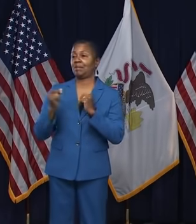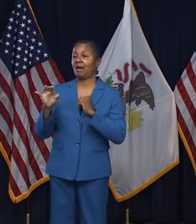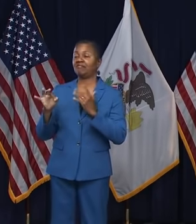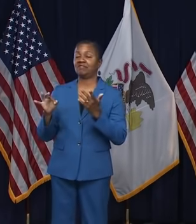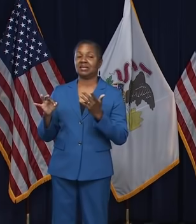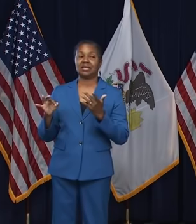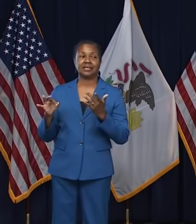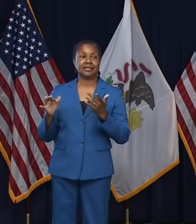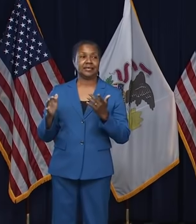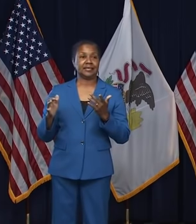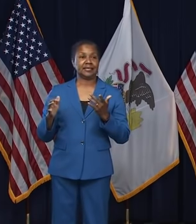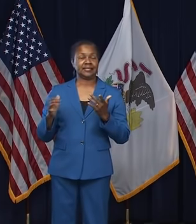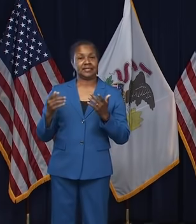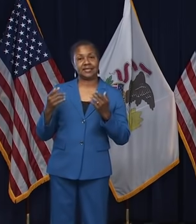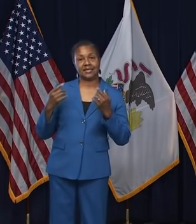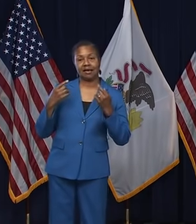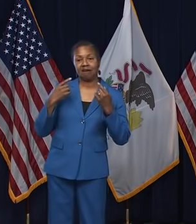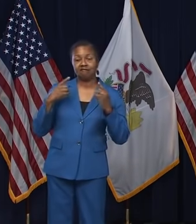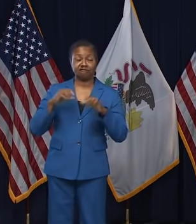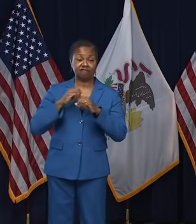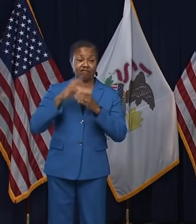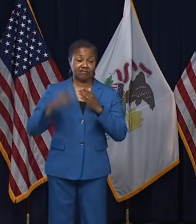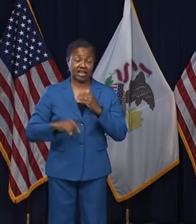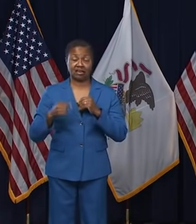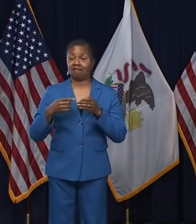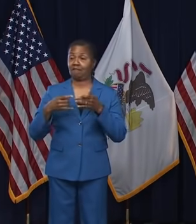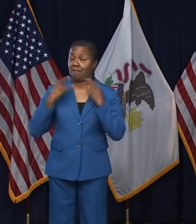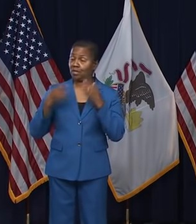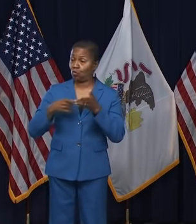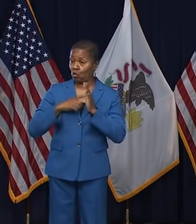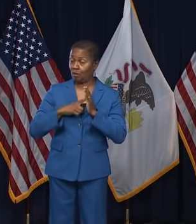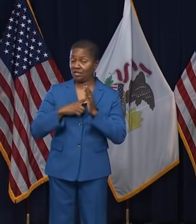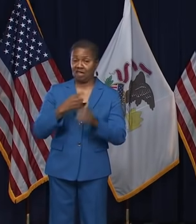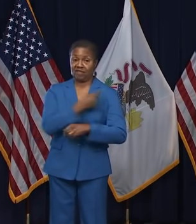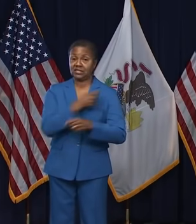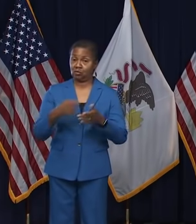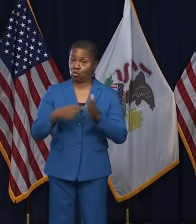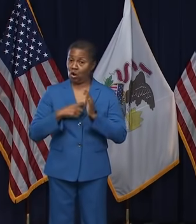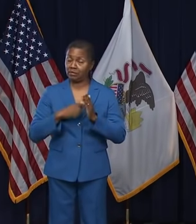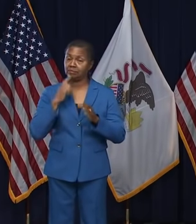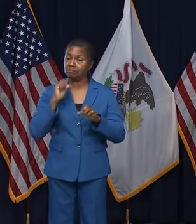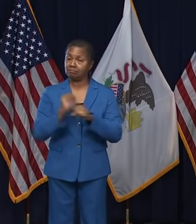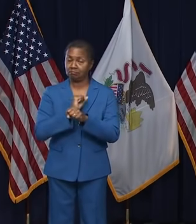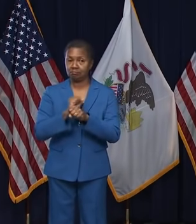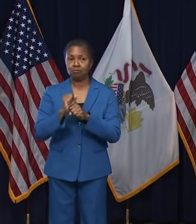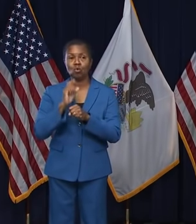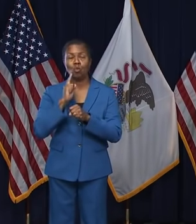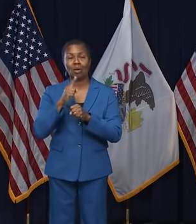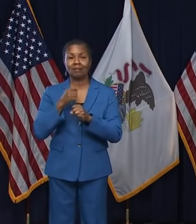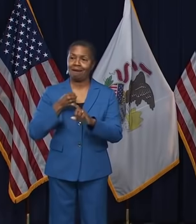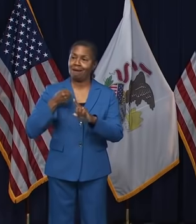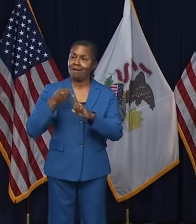level increasing until some of